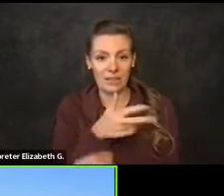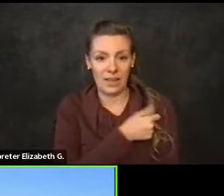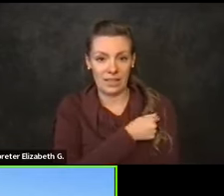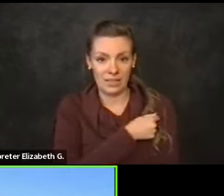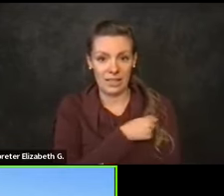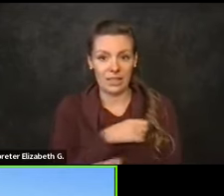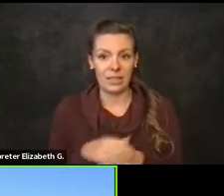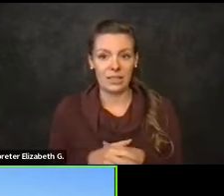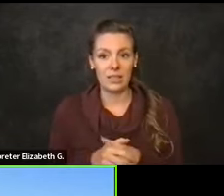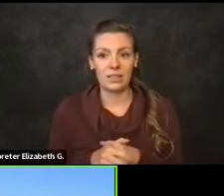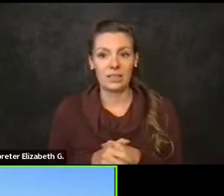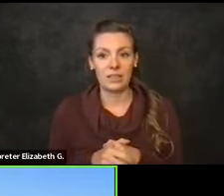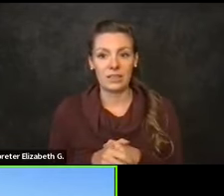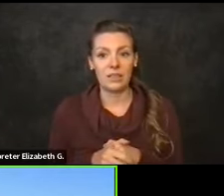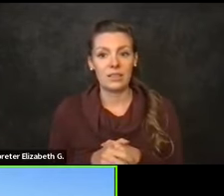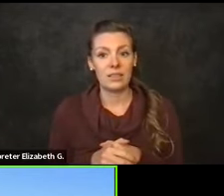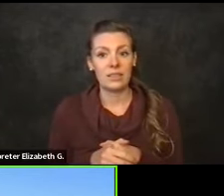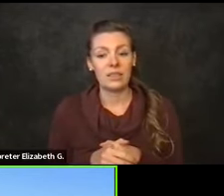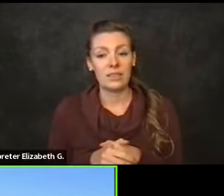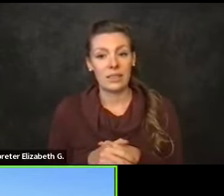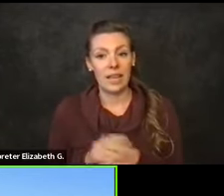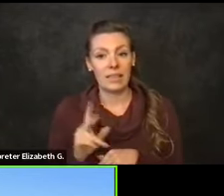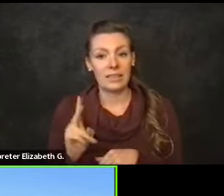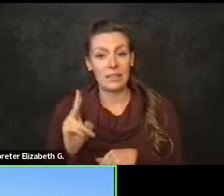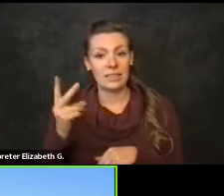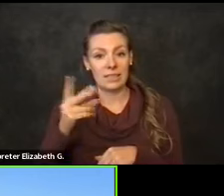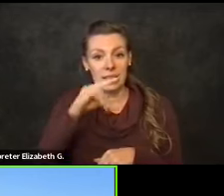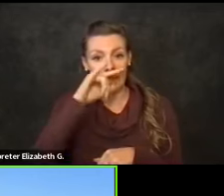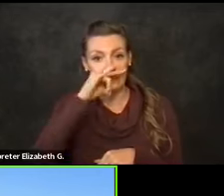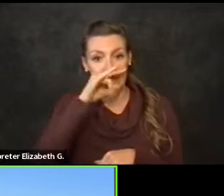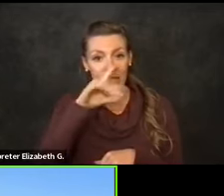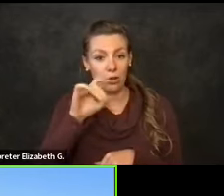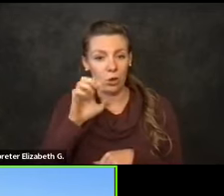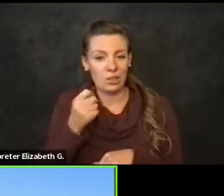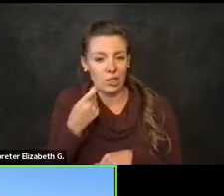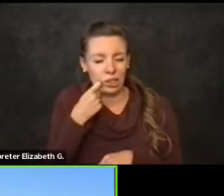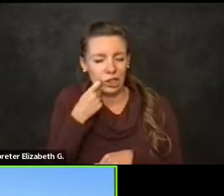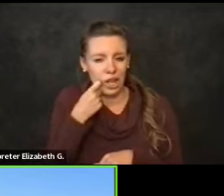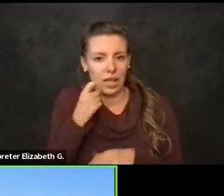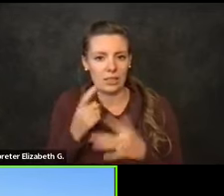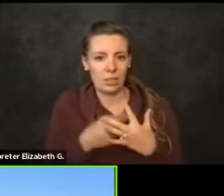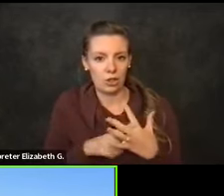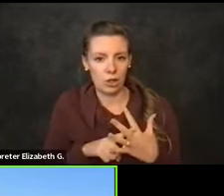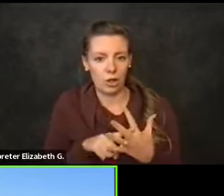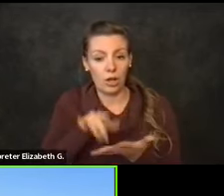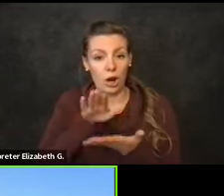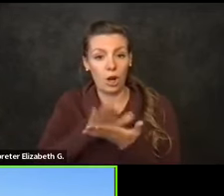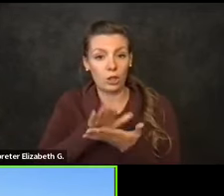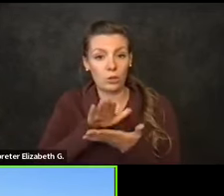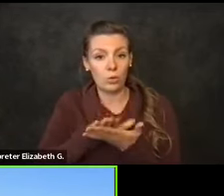As second pediatric dose clinics have only just started. Our school. Vaccine clinics in partnership with